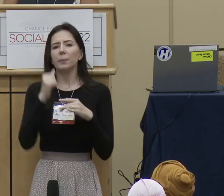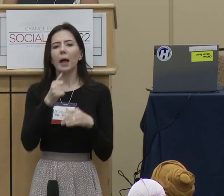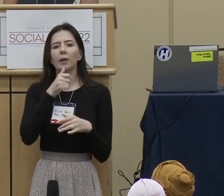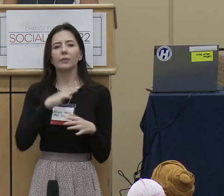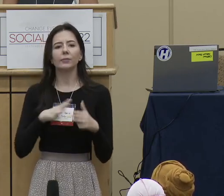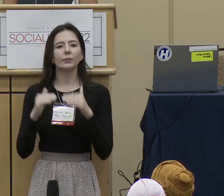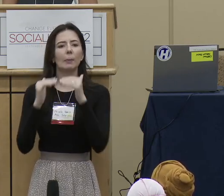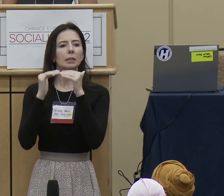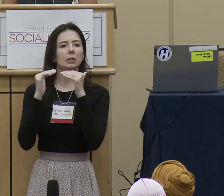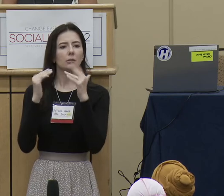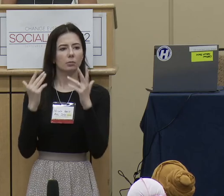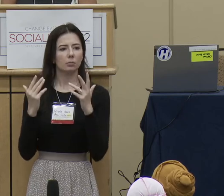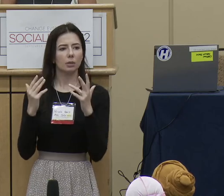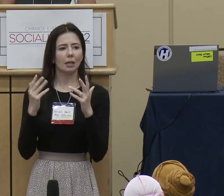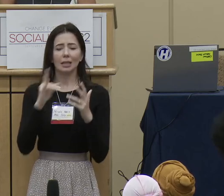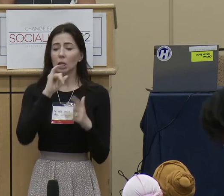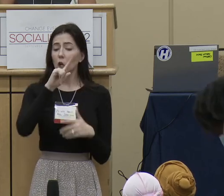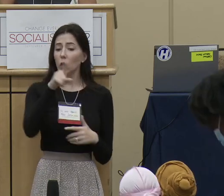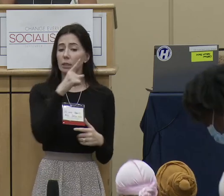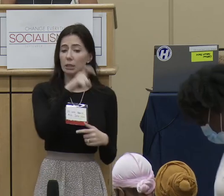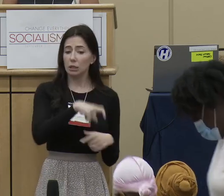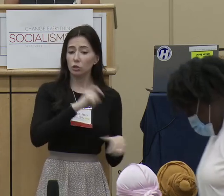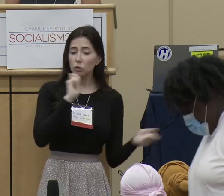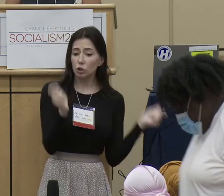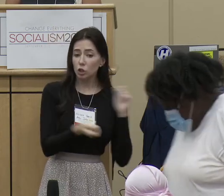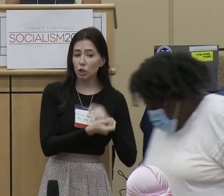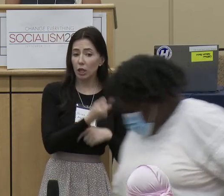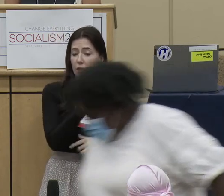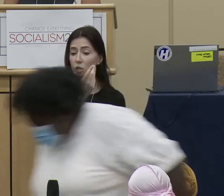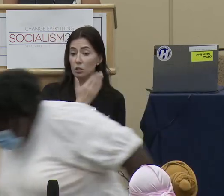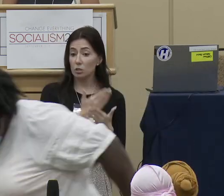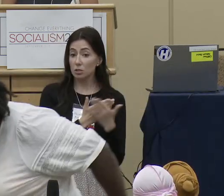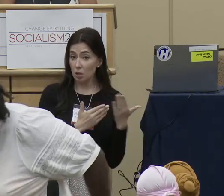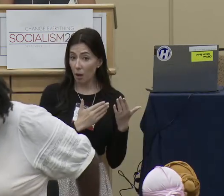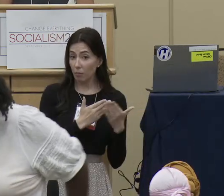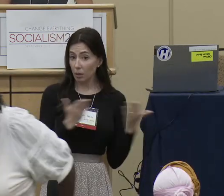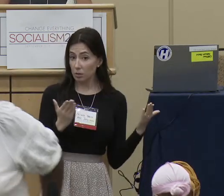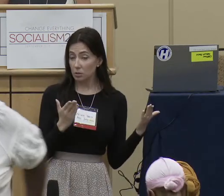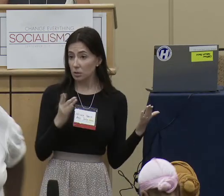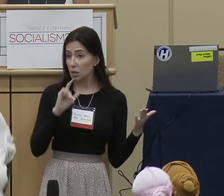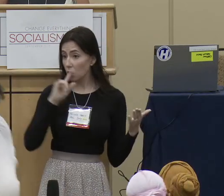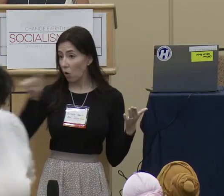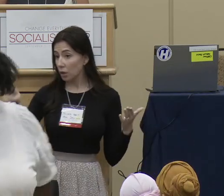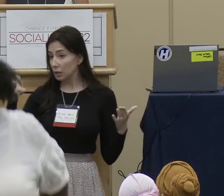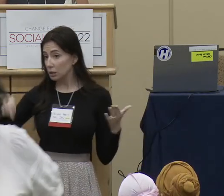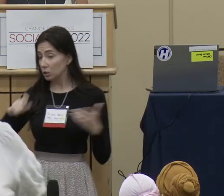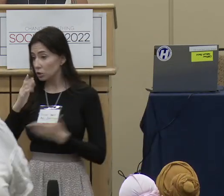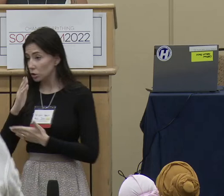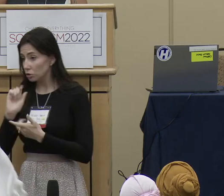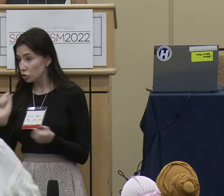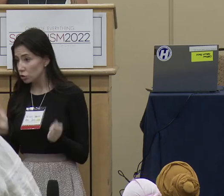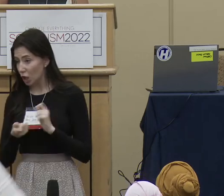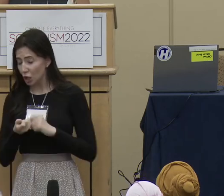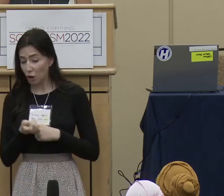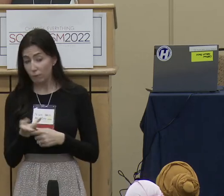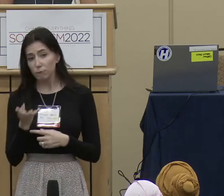different . The message of bhooefls Black feminism is we